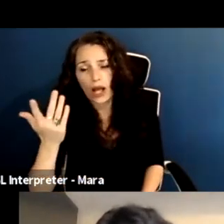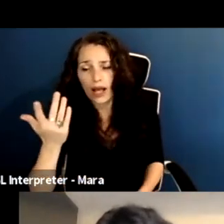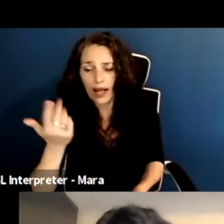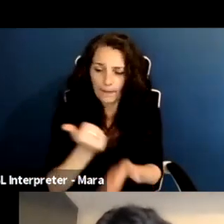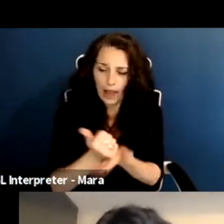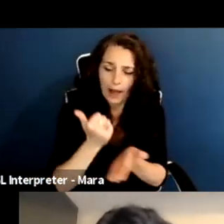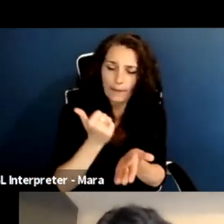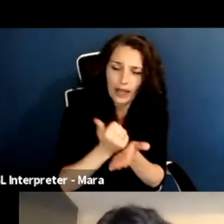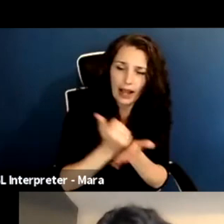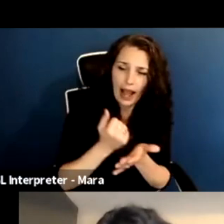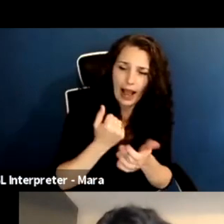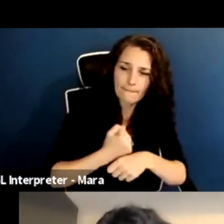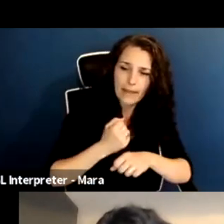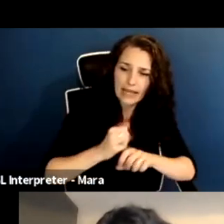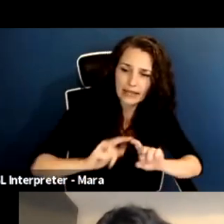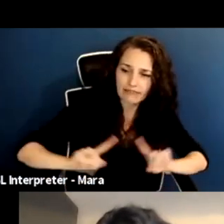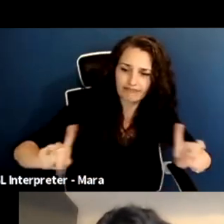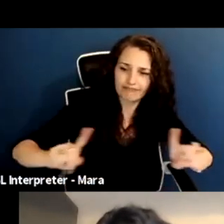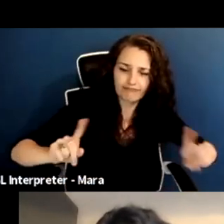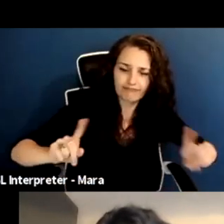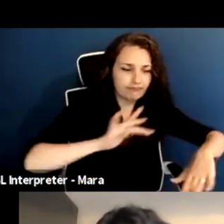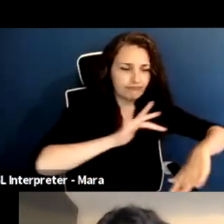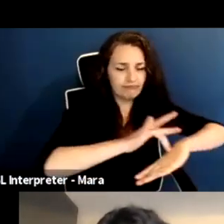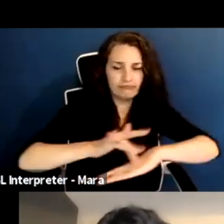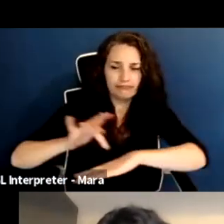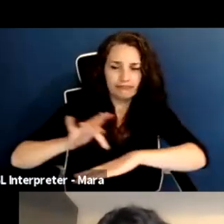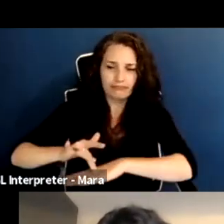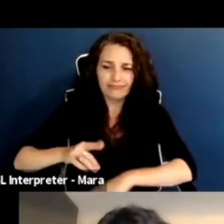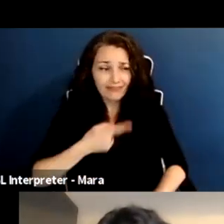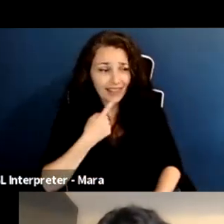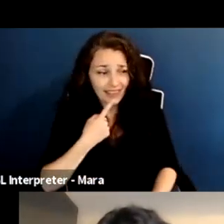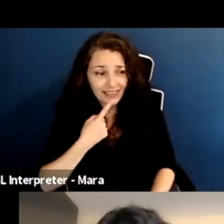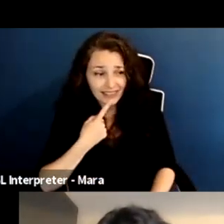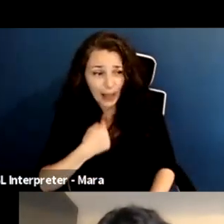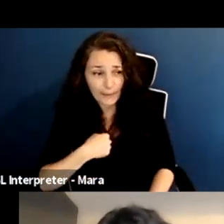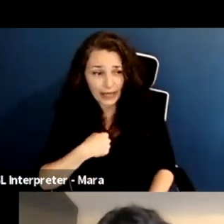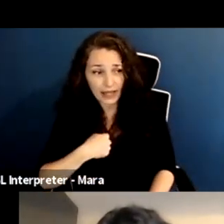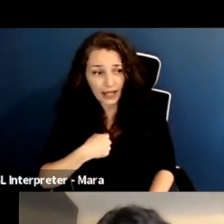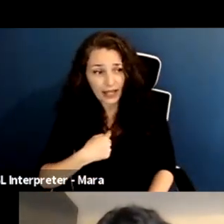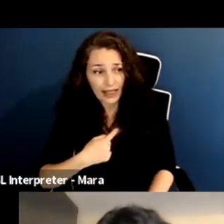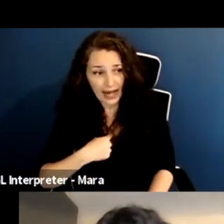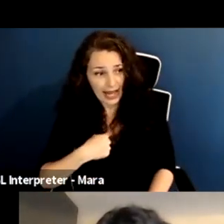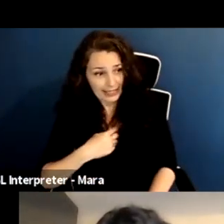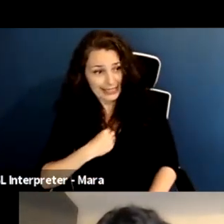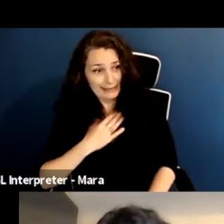Like you inspired me. And not only that, like it's amazing that we get to amplify